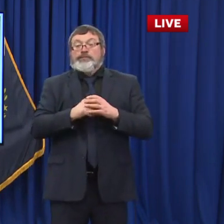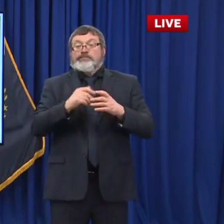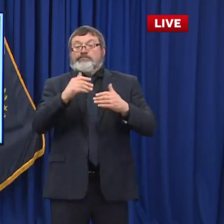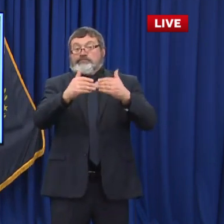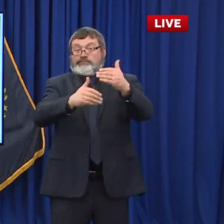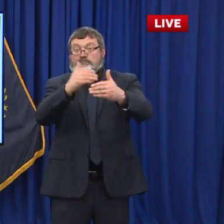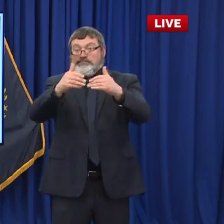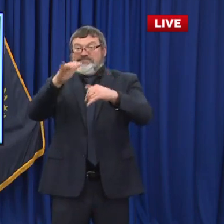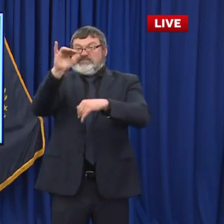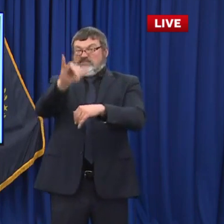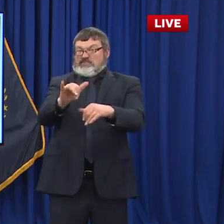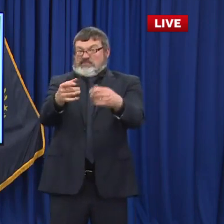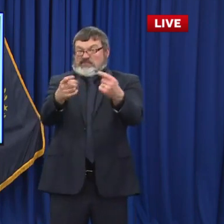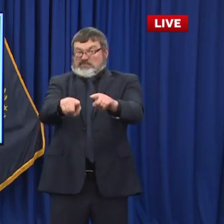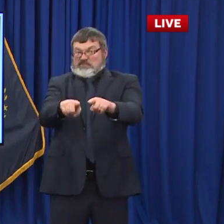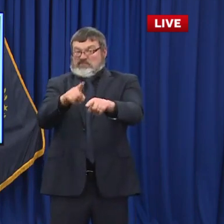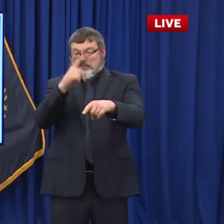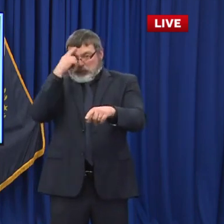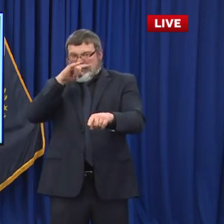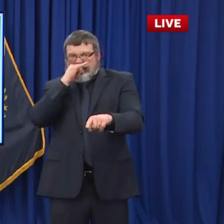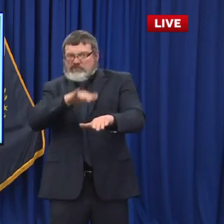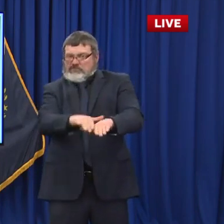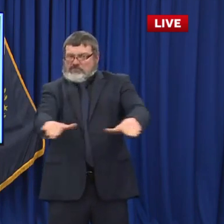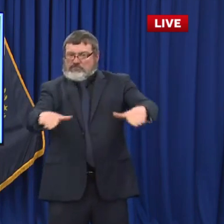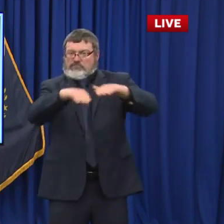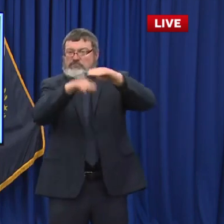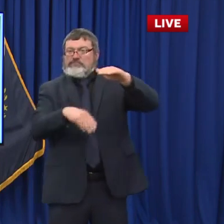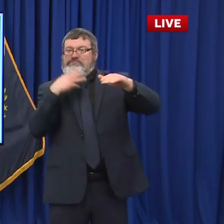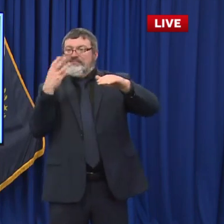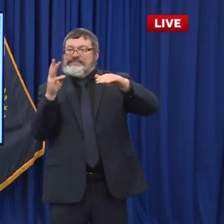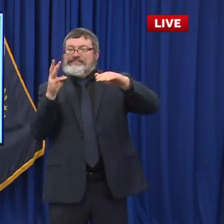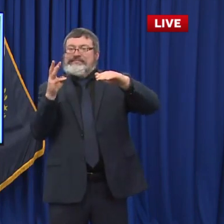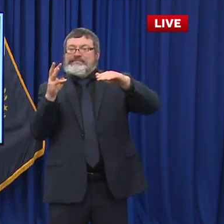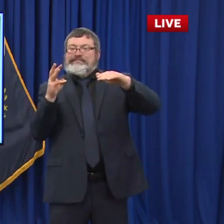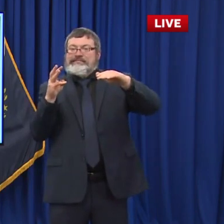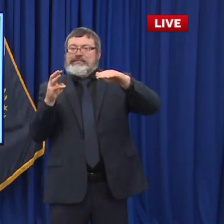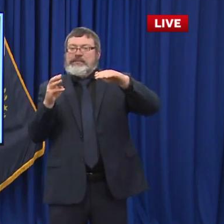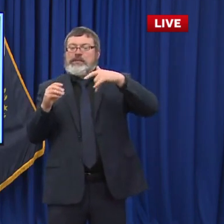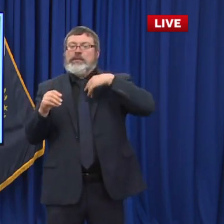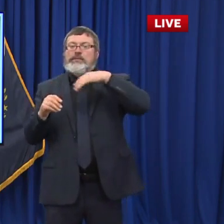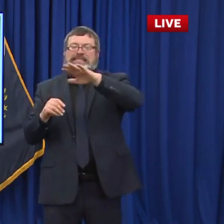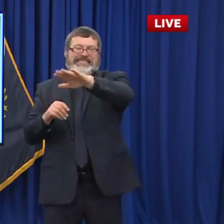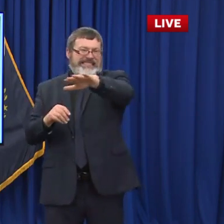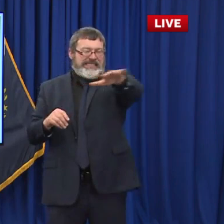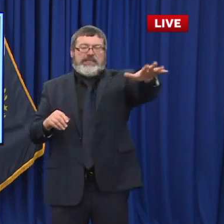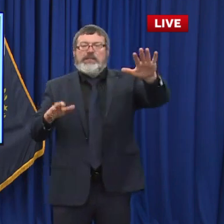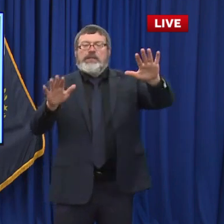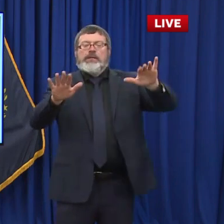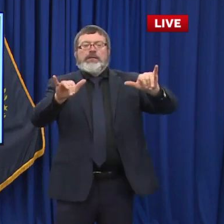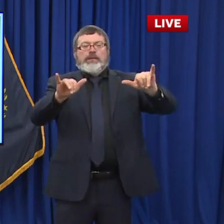THAT REMAINS TO BE SEEN. UNTIL THEN, WE DON’T KNOW WHAT THE RISKS ARE AROUND THAT.